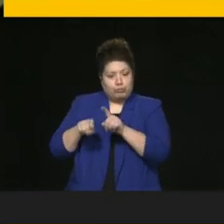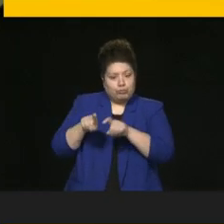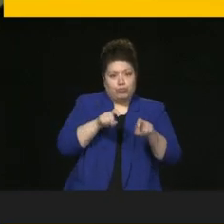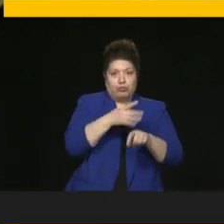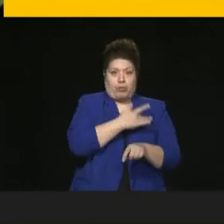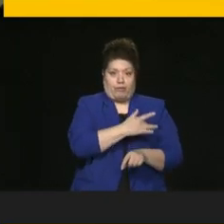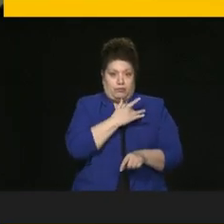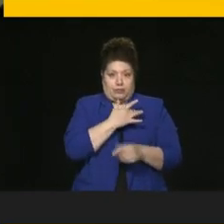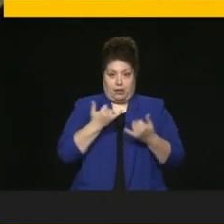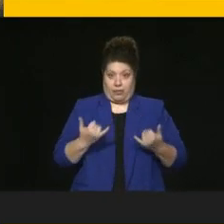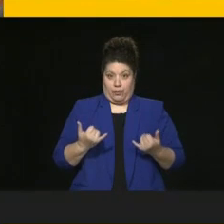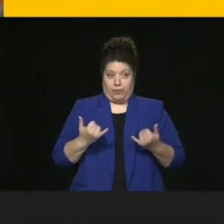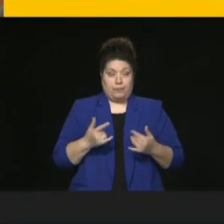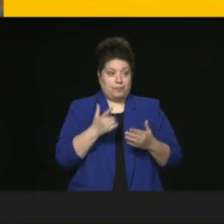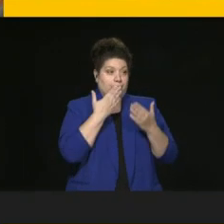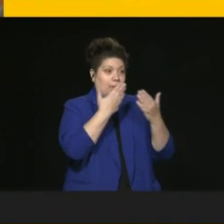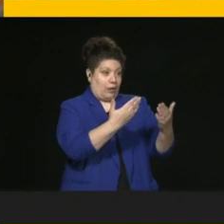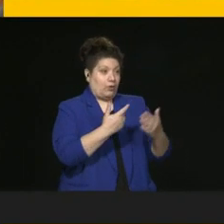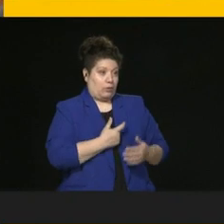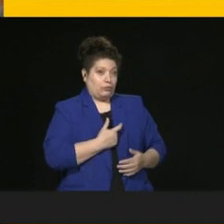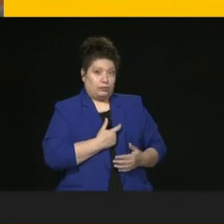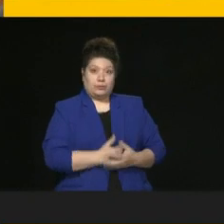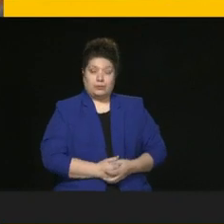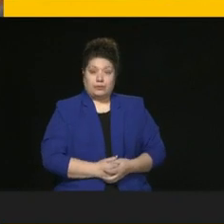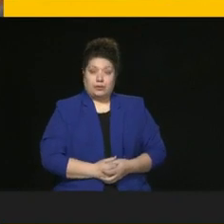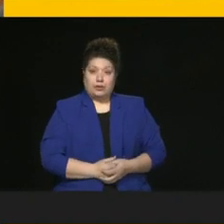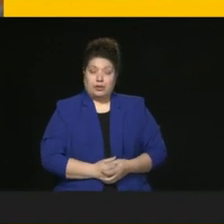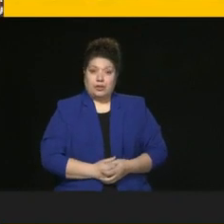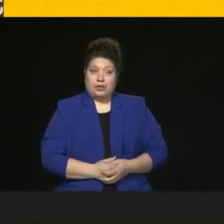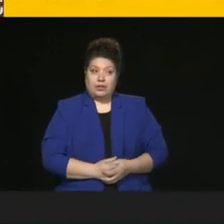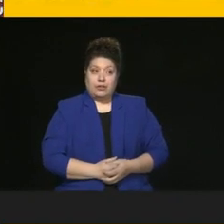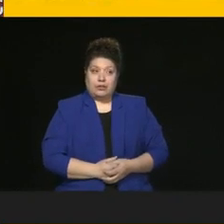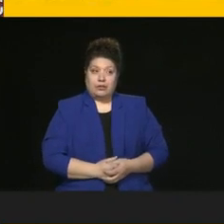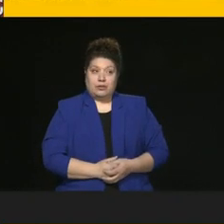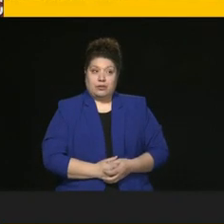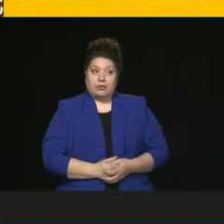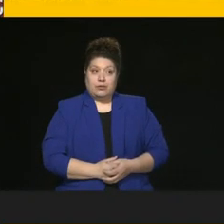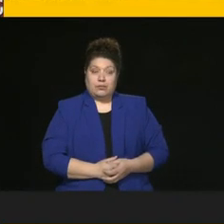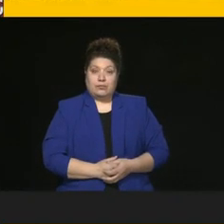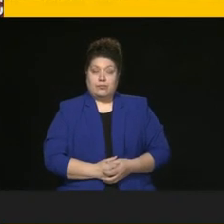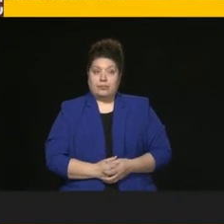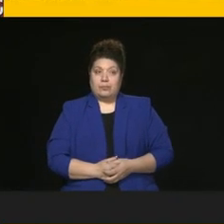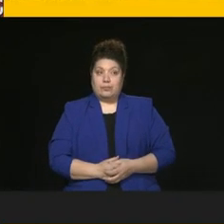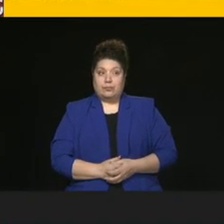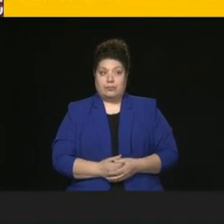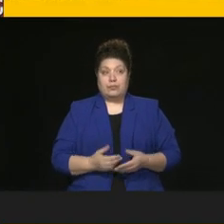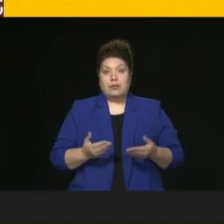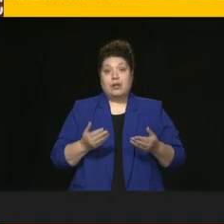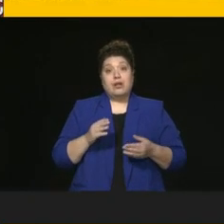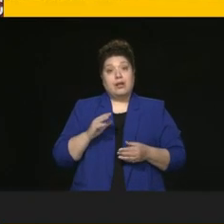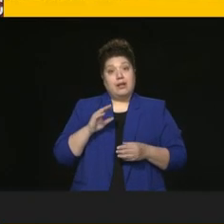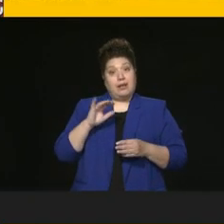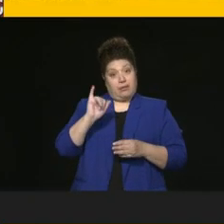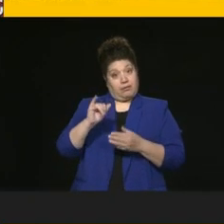MORNEAU AND HERSELF ARE WORKING ON THIS ISSUE. Chrystia Freeland (Deputy Prime Minister): THANK YOU,